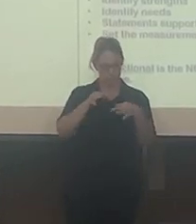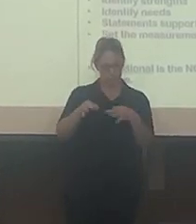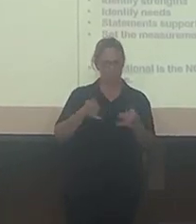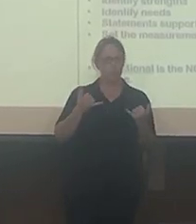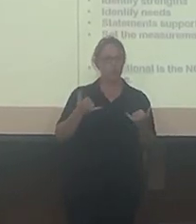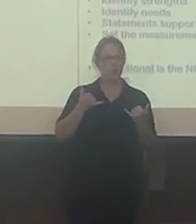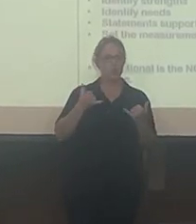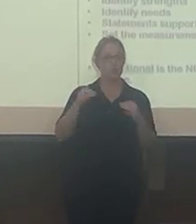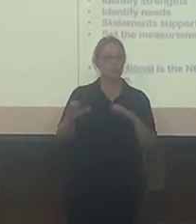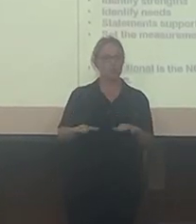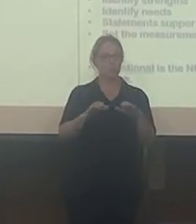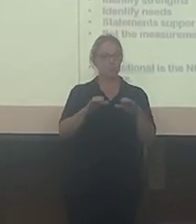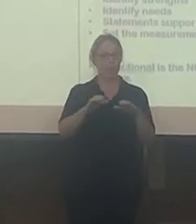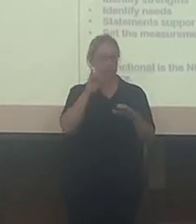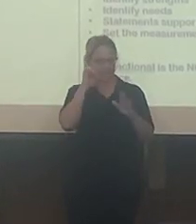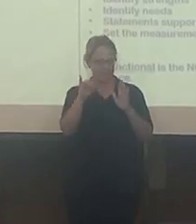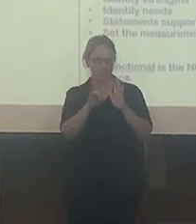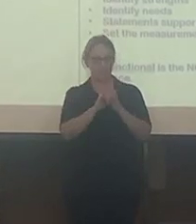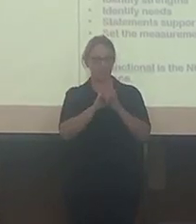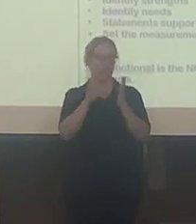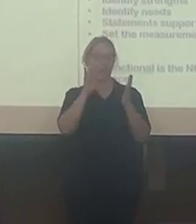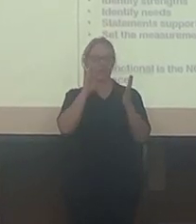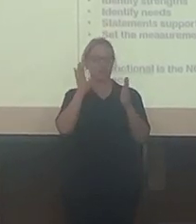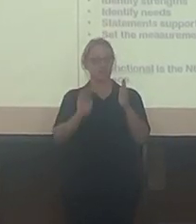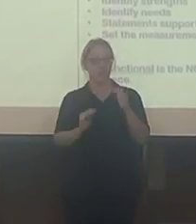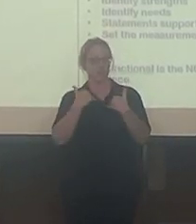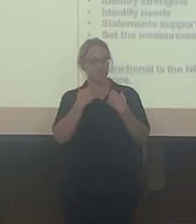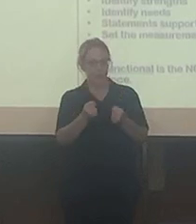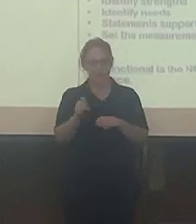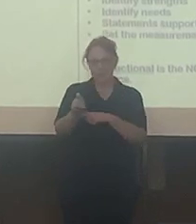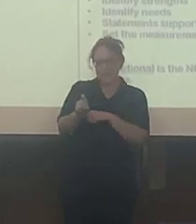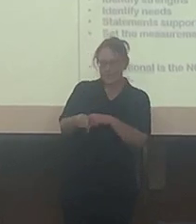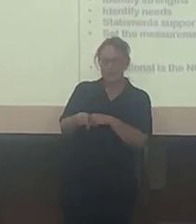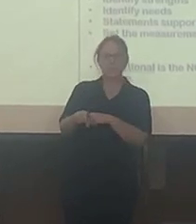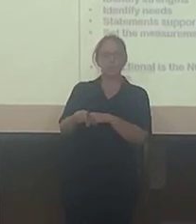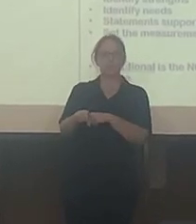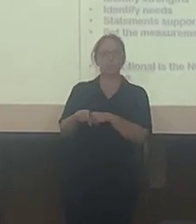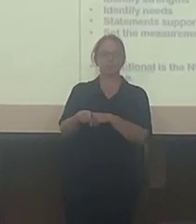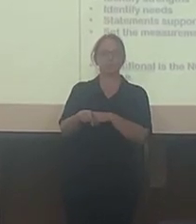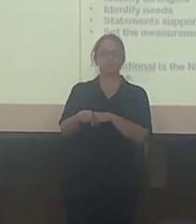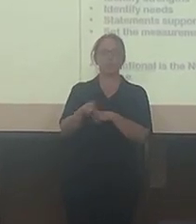identify your child's strengths identify their needs statements have to be supported by data